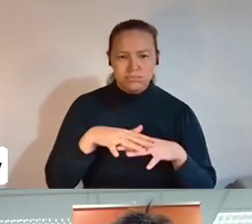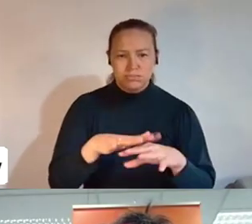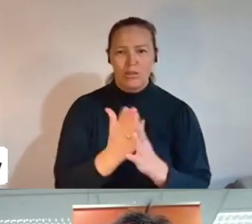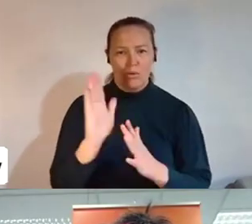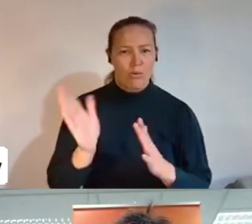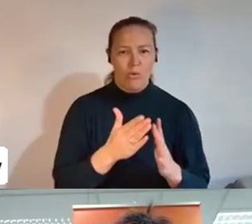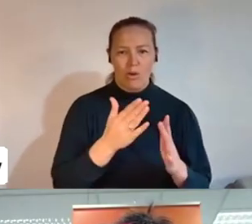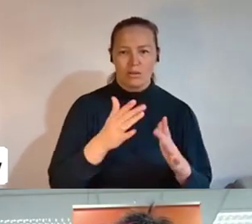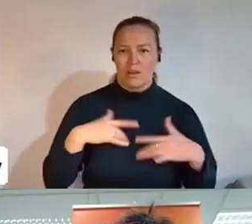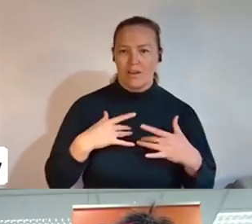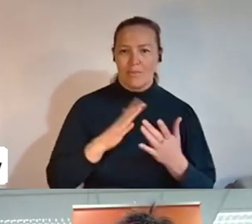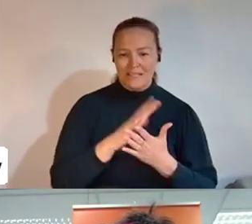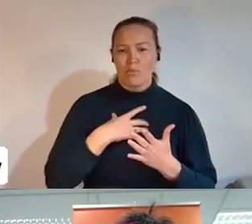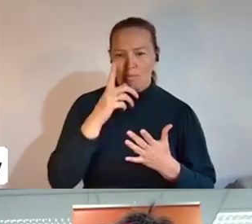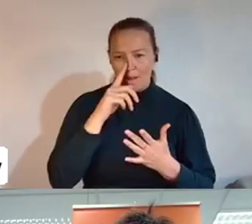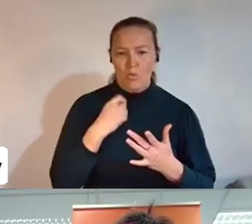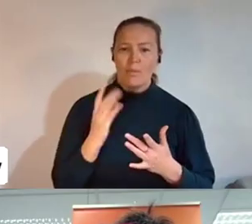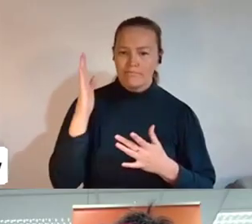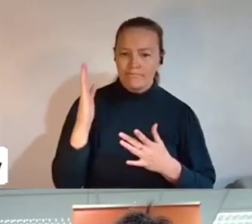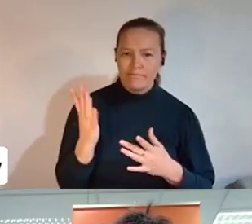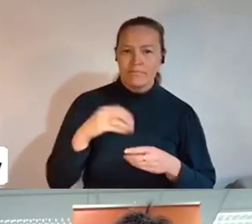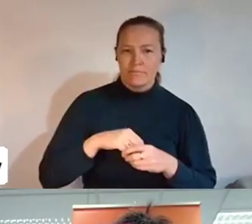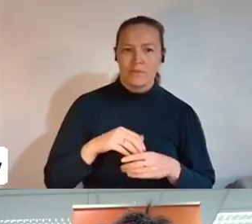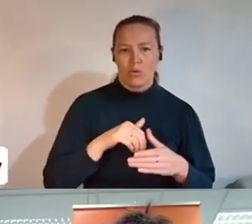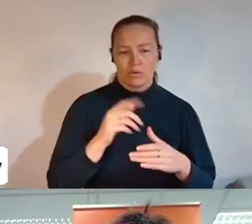you know, running for office because we can feel it, our own agency in our own lives.